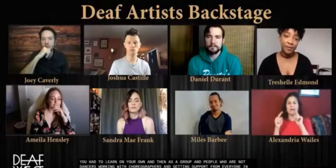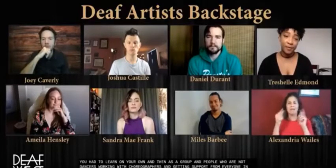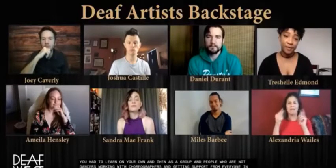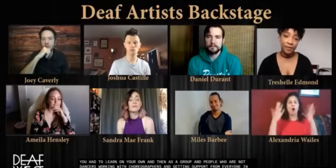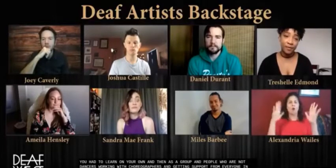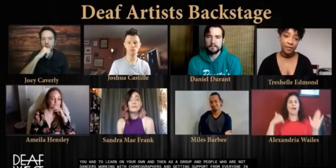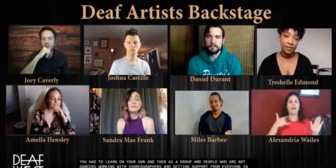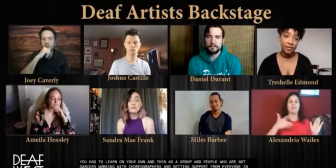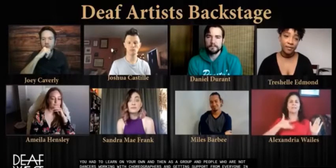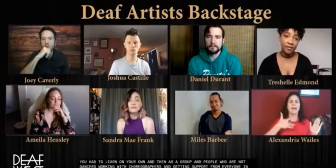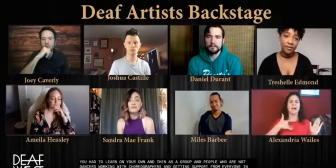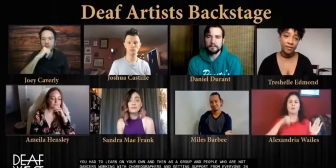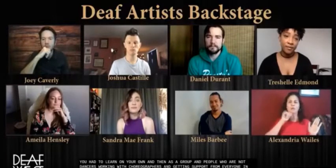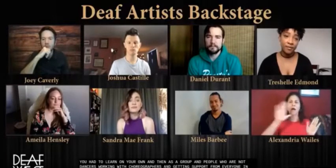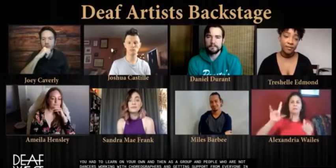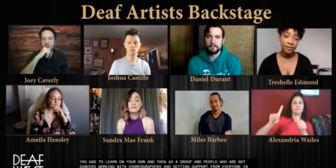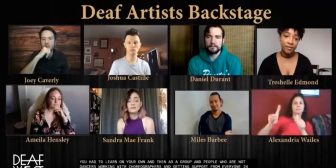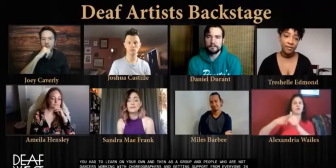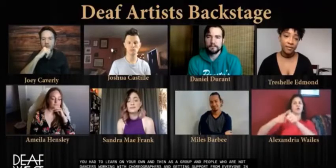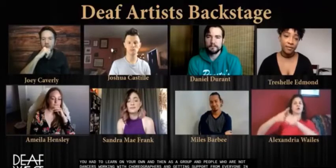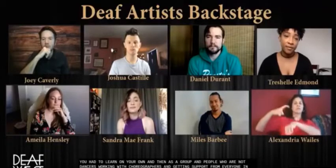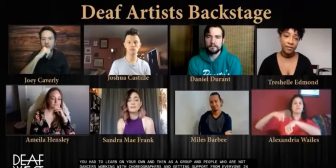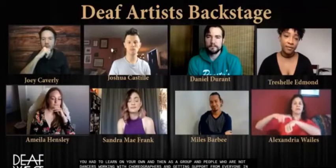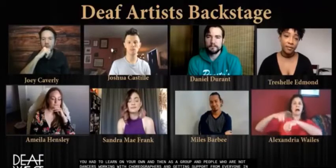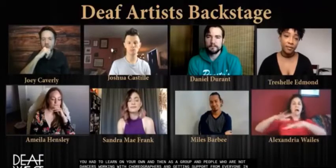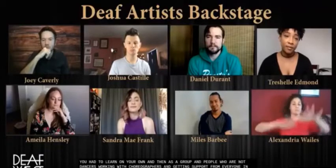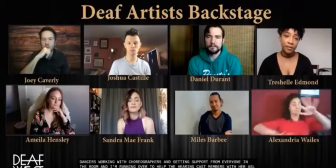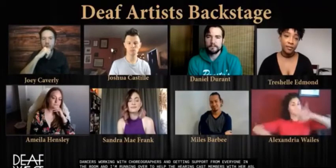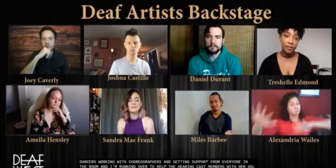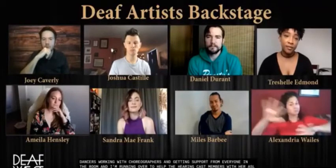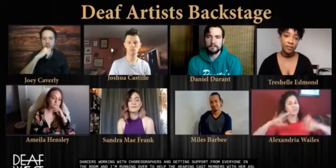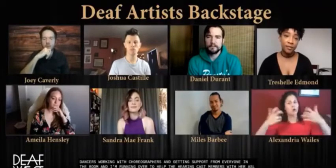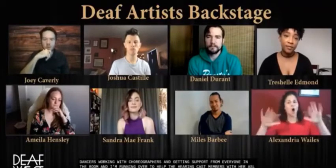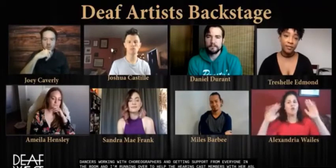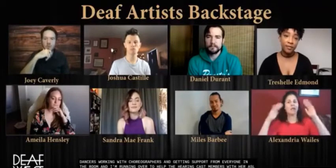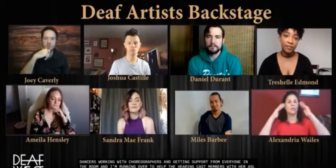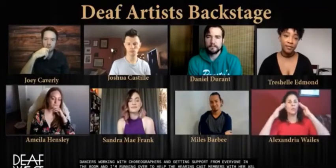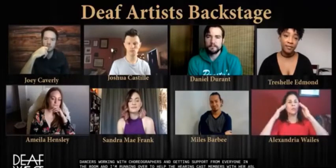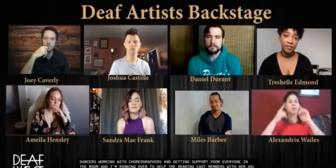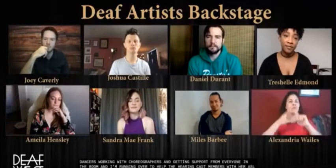And understood what it was like to work with this type of dichotomy.